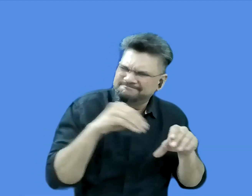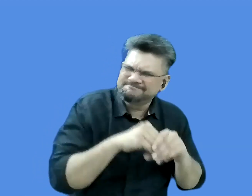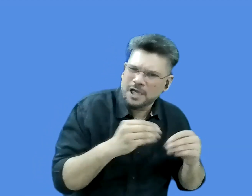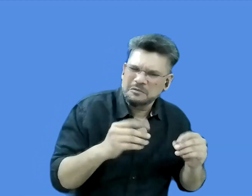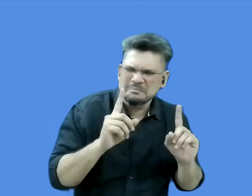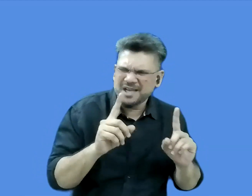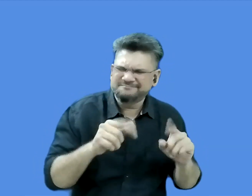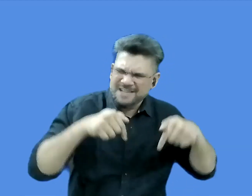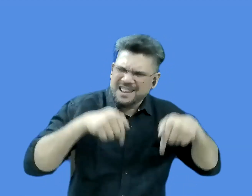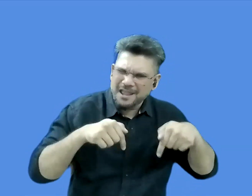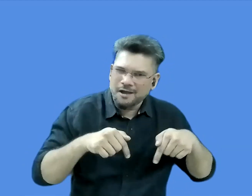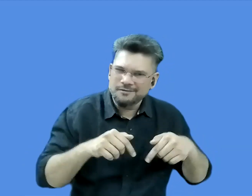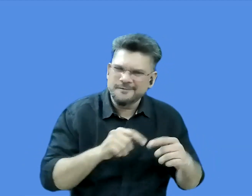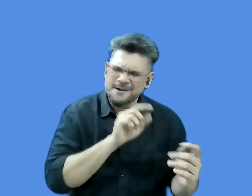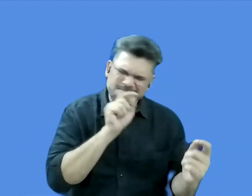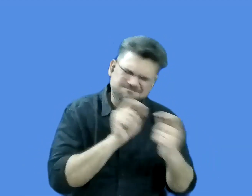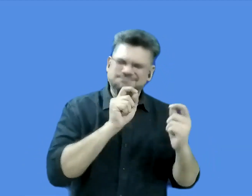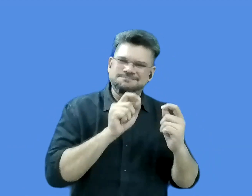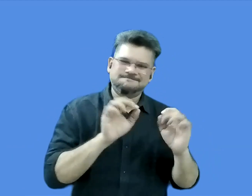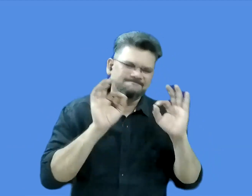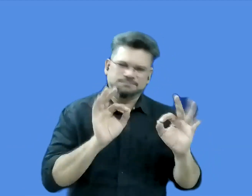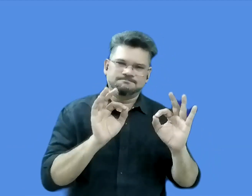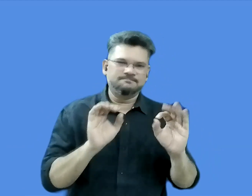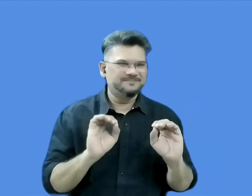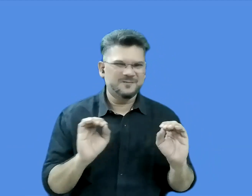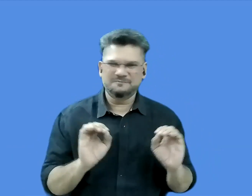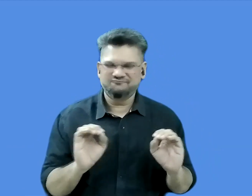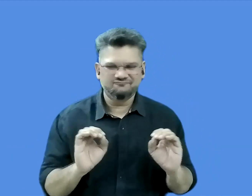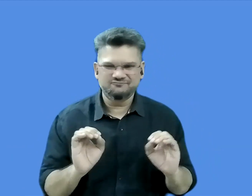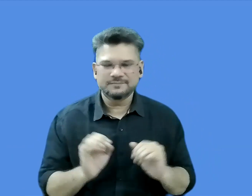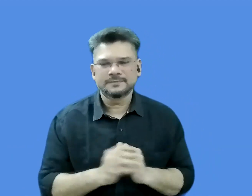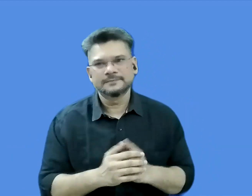take it into consideration in the tools, although I think it probably